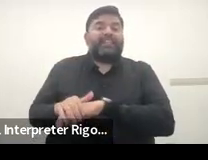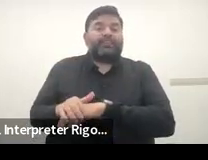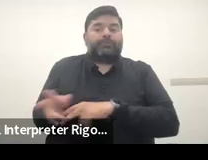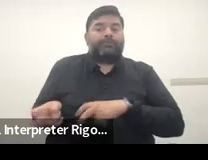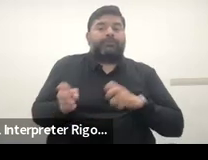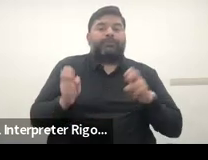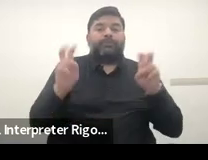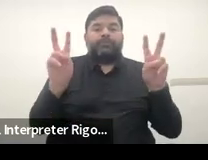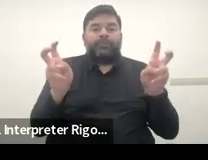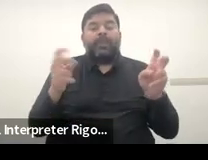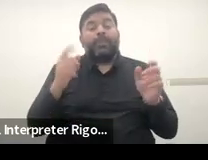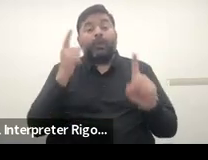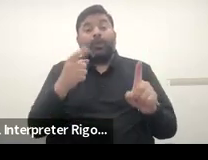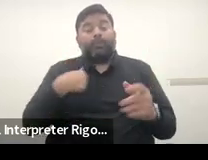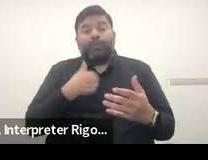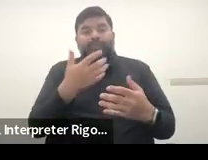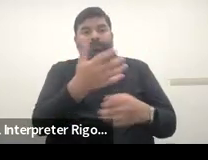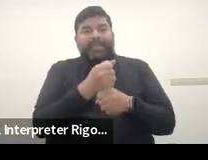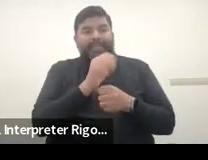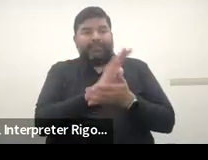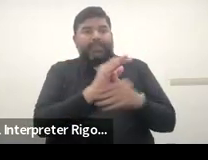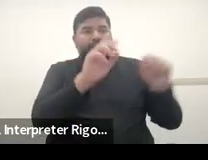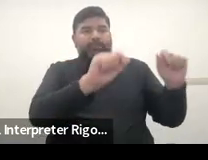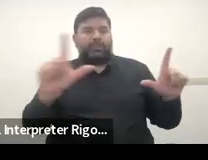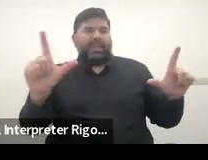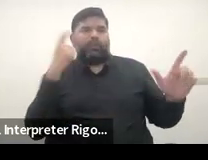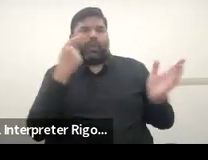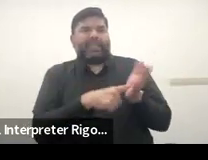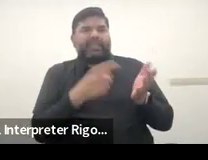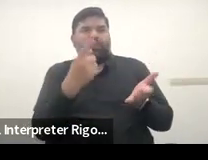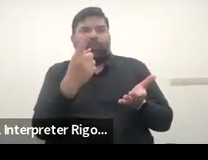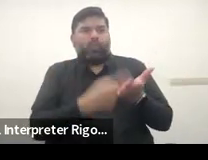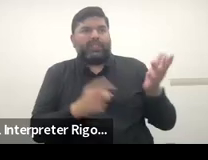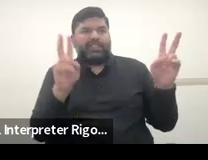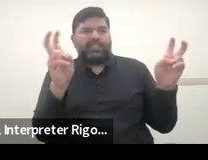the videos input and then try to recognize what the topic is so this is where everything kind of